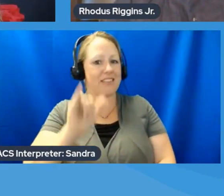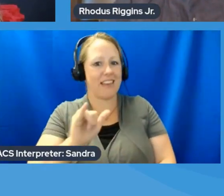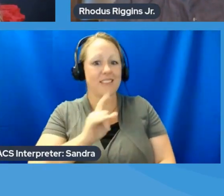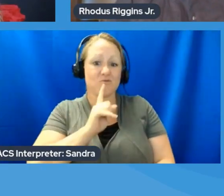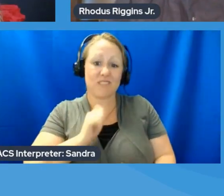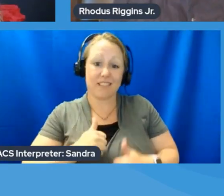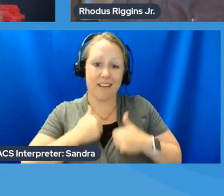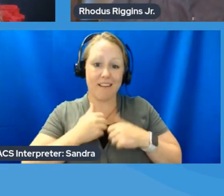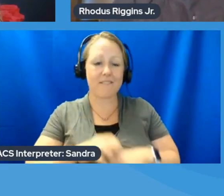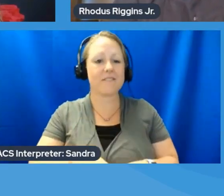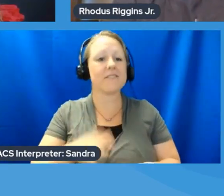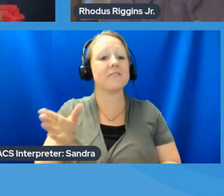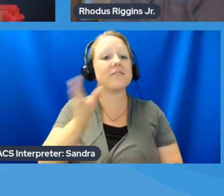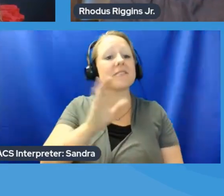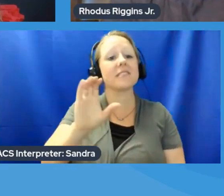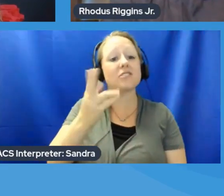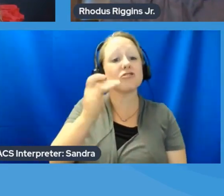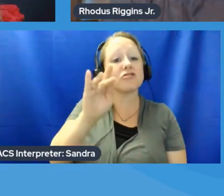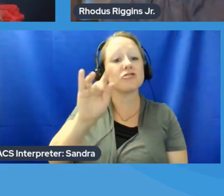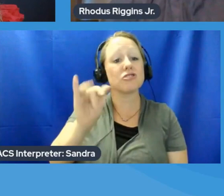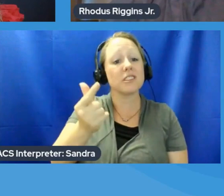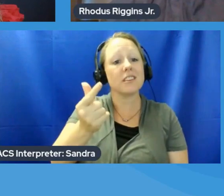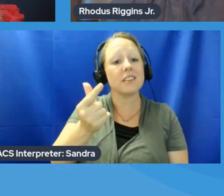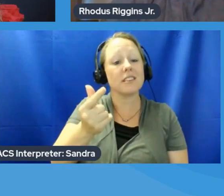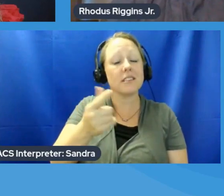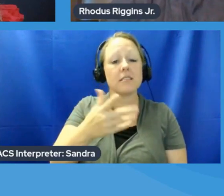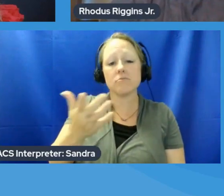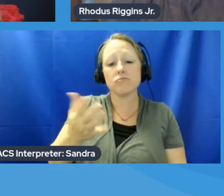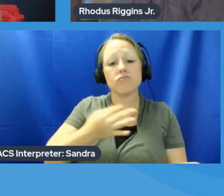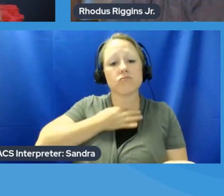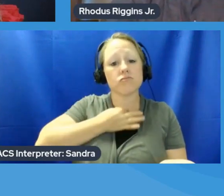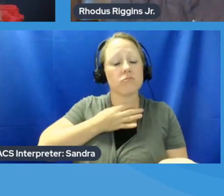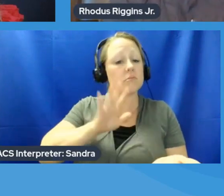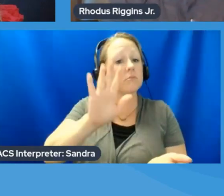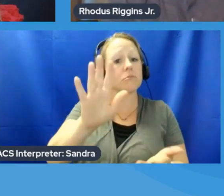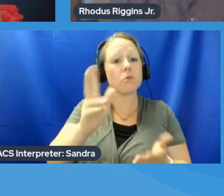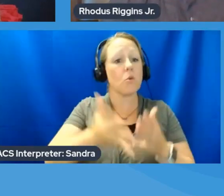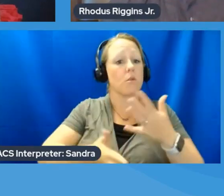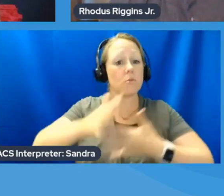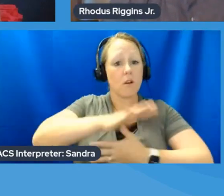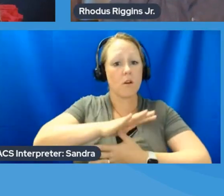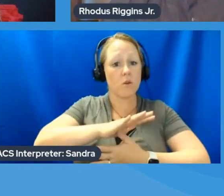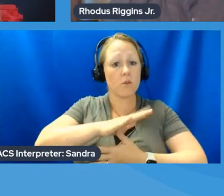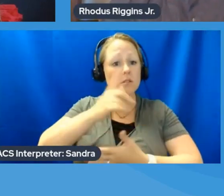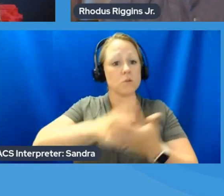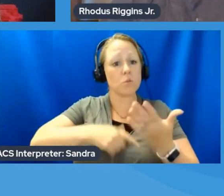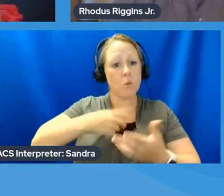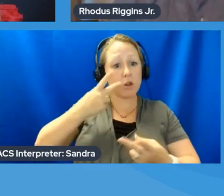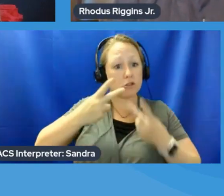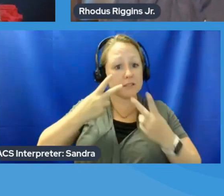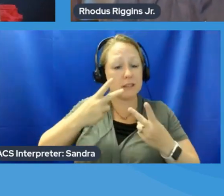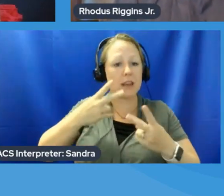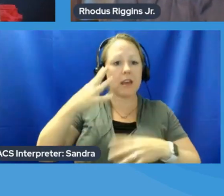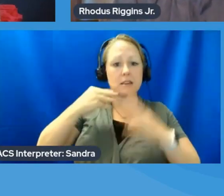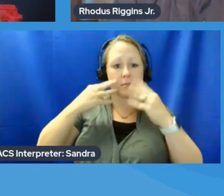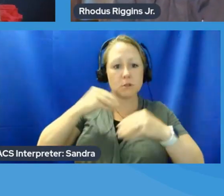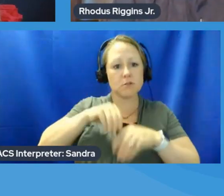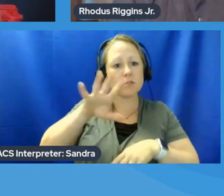Chih-Ing, how about you? Can you talk a little bit about priorities that you're having in your work and any implications from the pandemic?